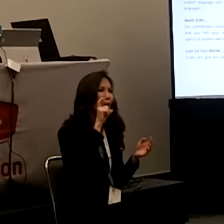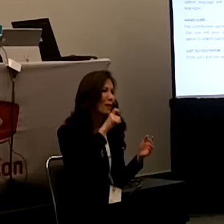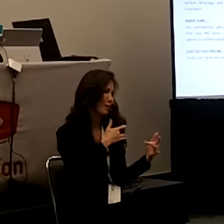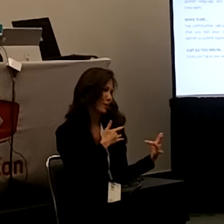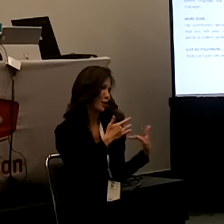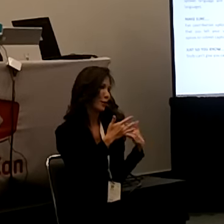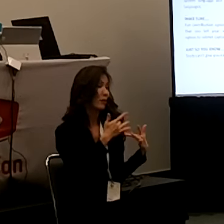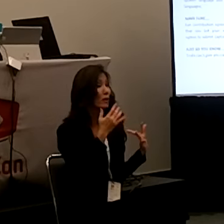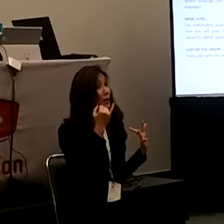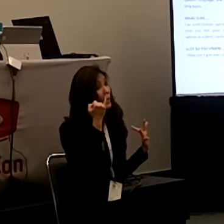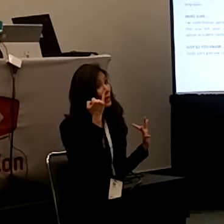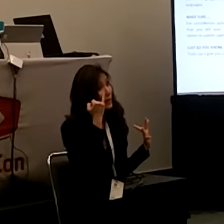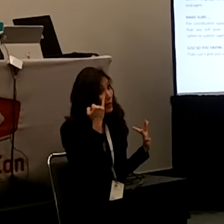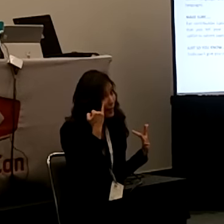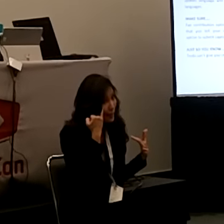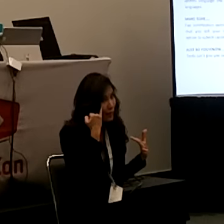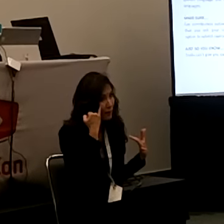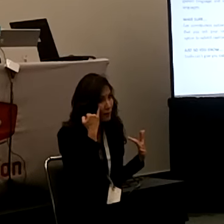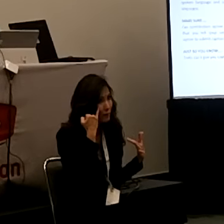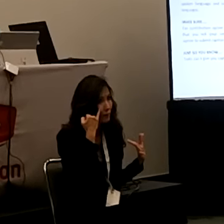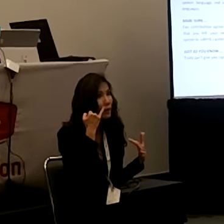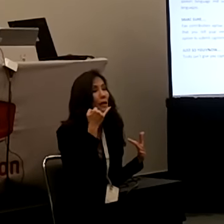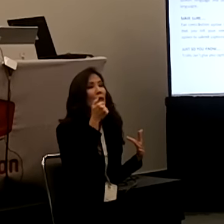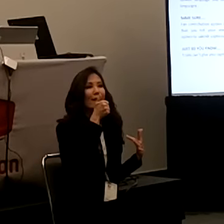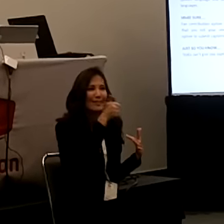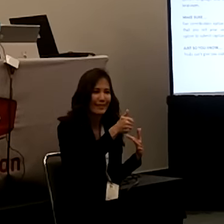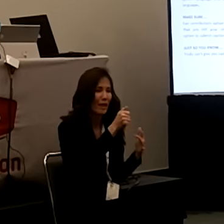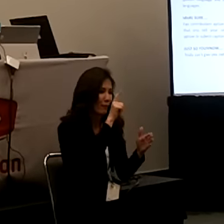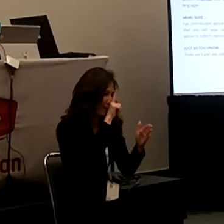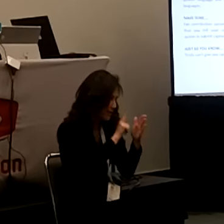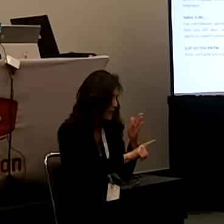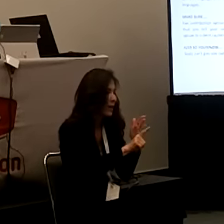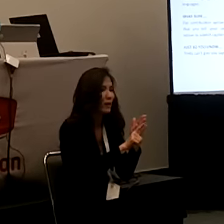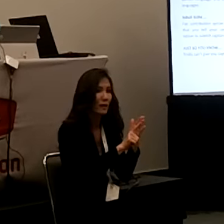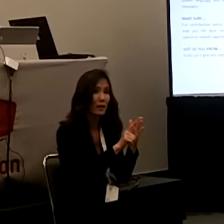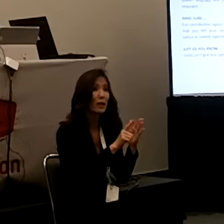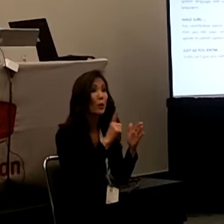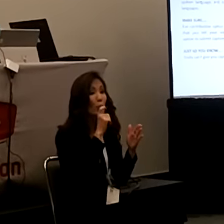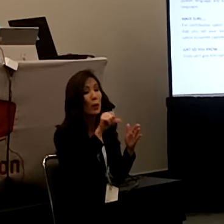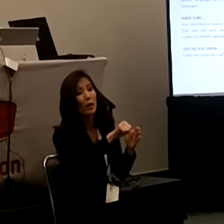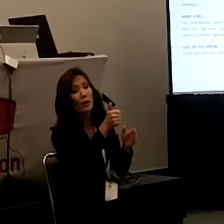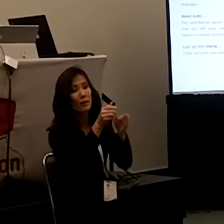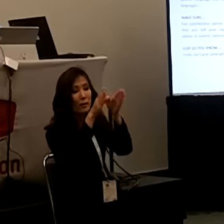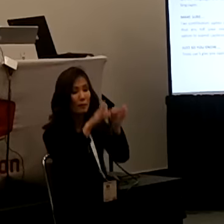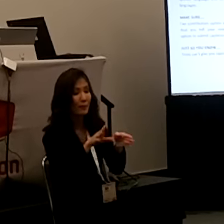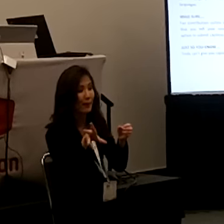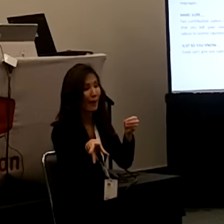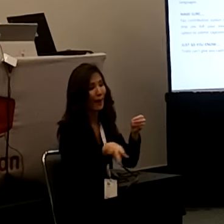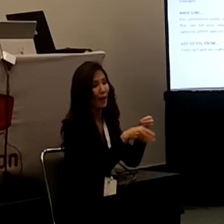as long as you check it because when it gets submitted, you have to actually read it to let it go through